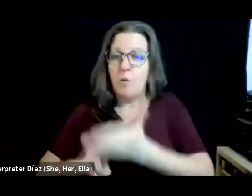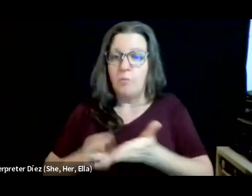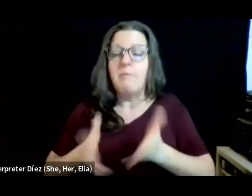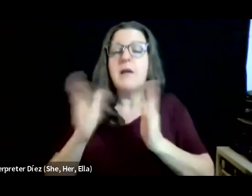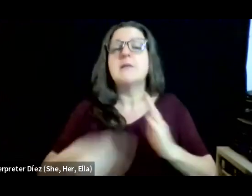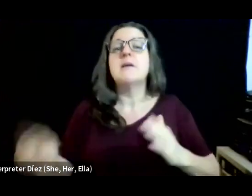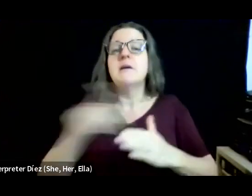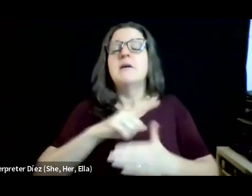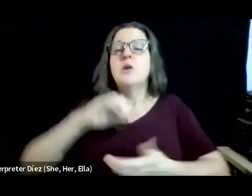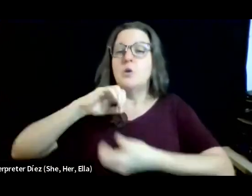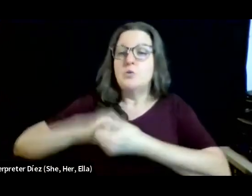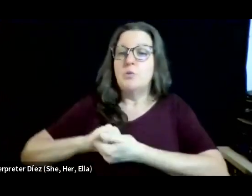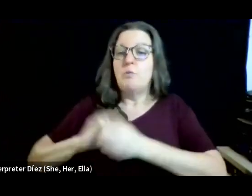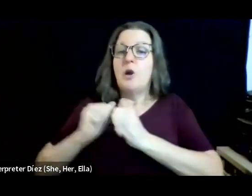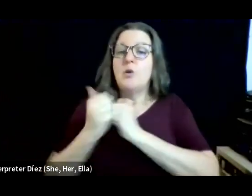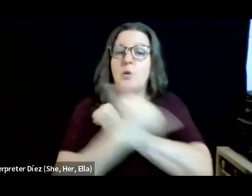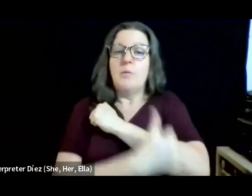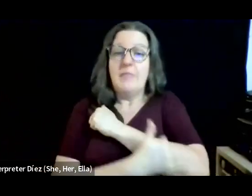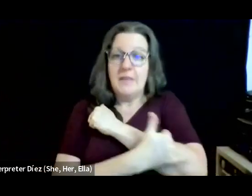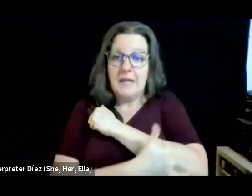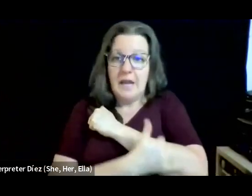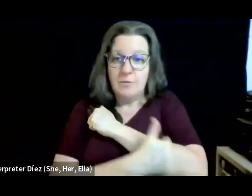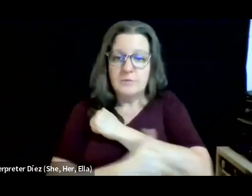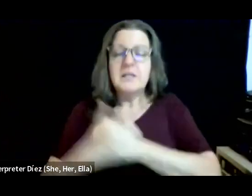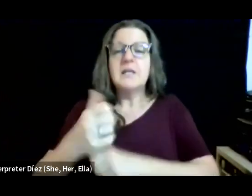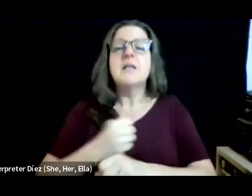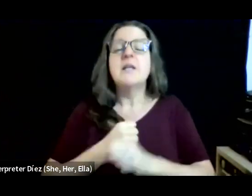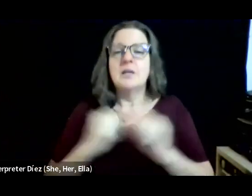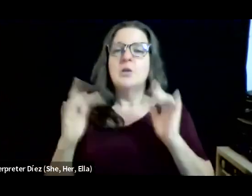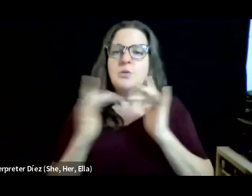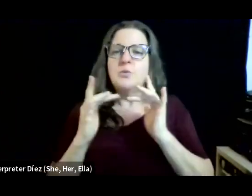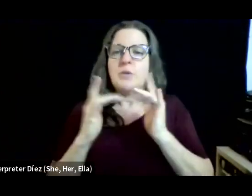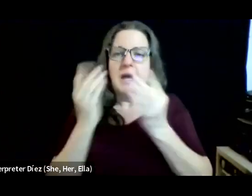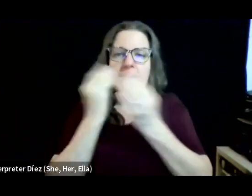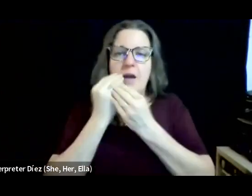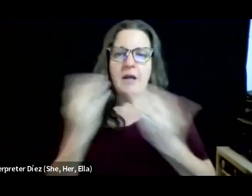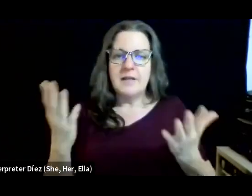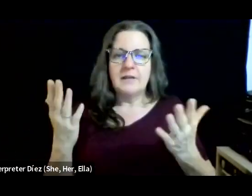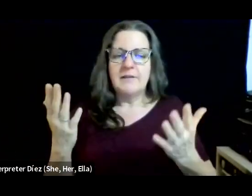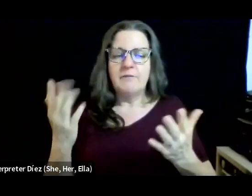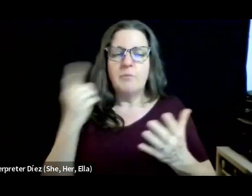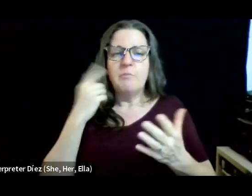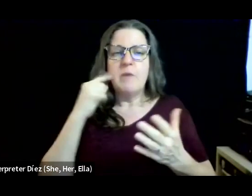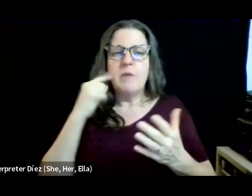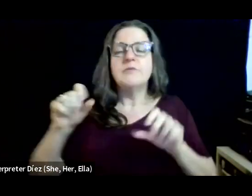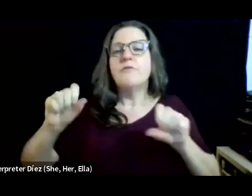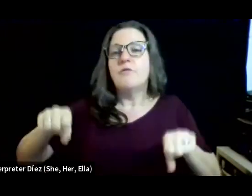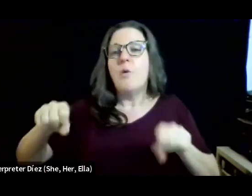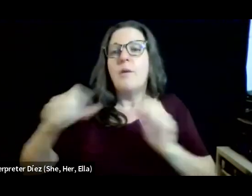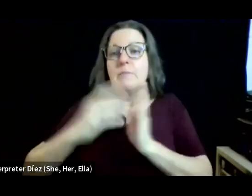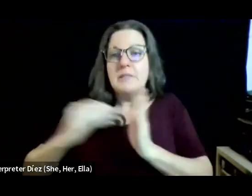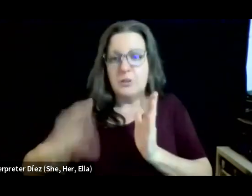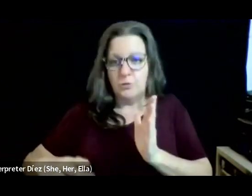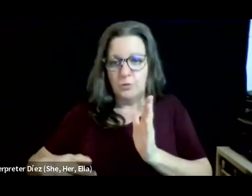get, um, contact information, um, for potential students that might be